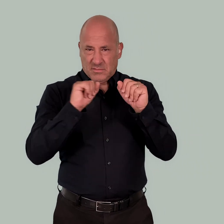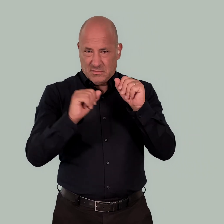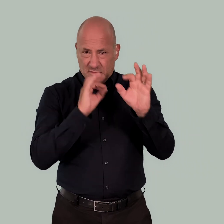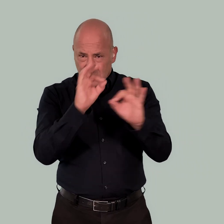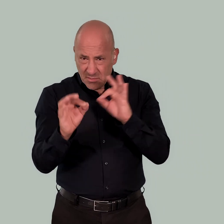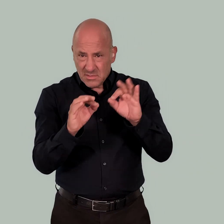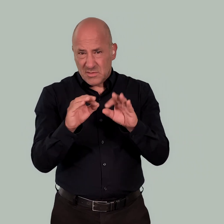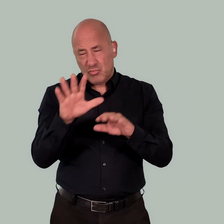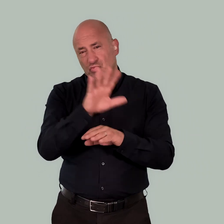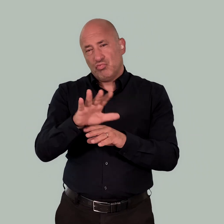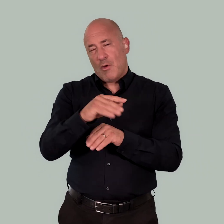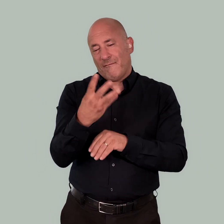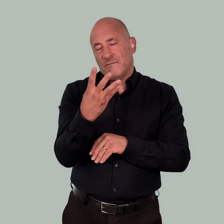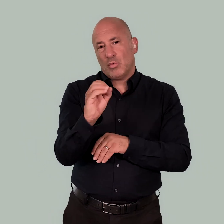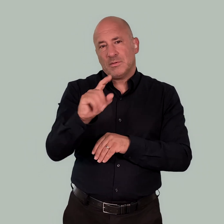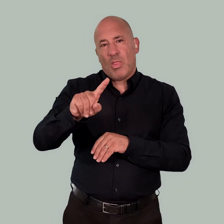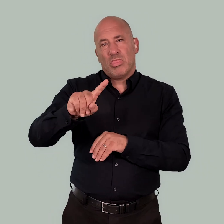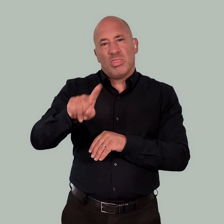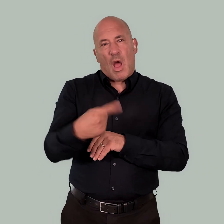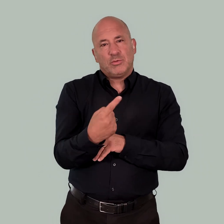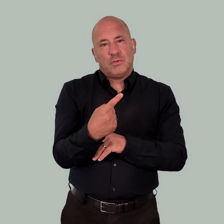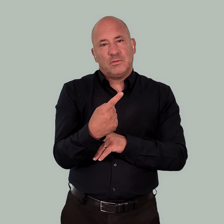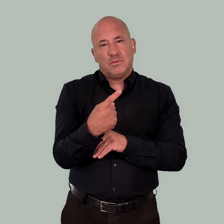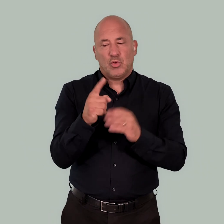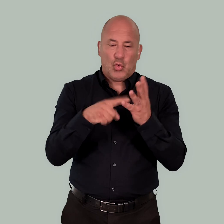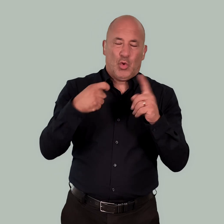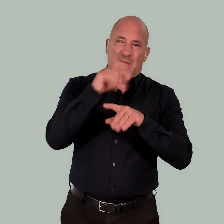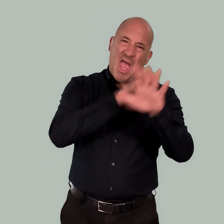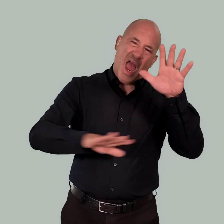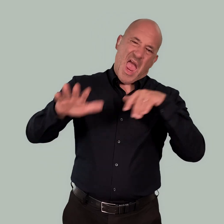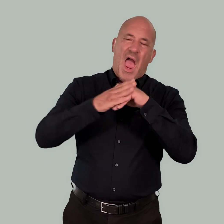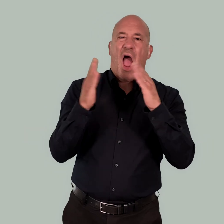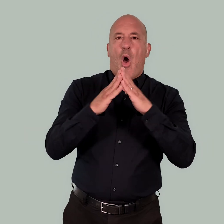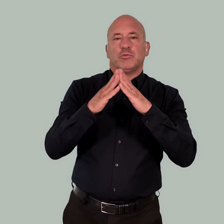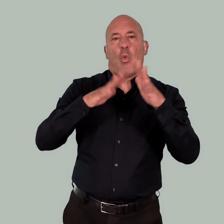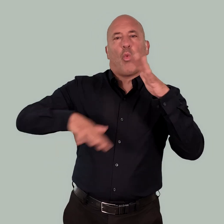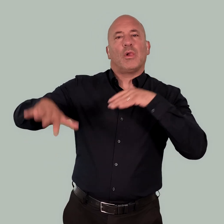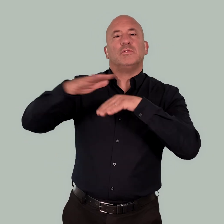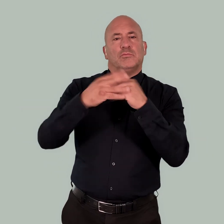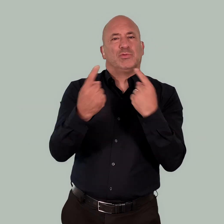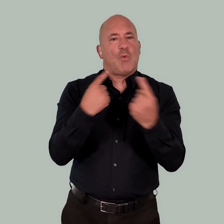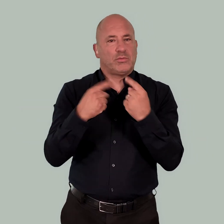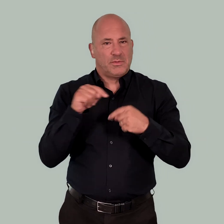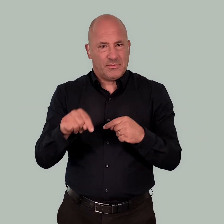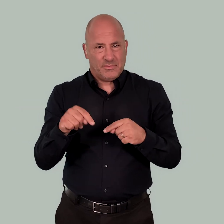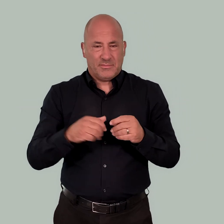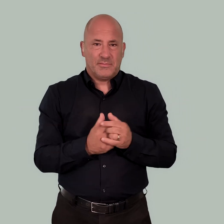The LFS sample consists of approximately 40,000 responding UK households.